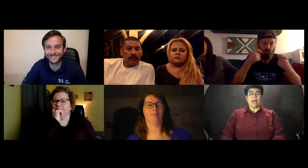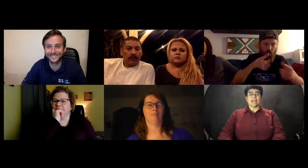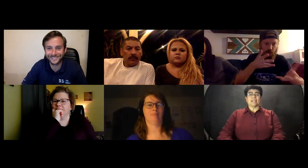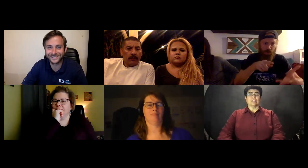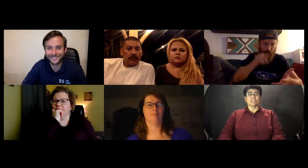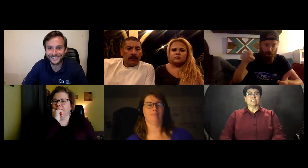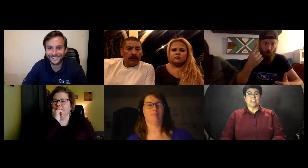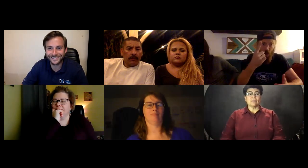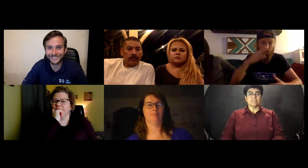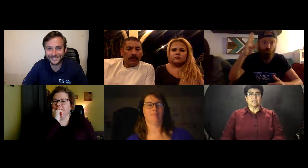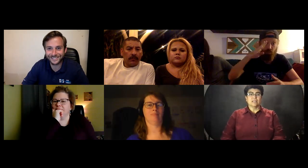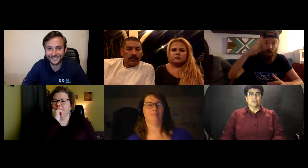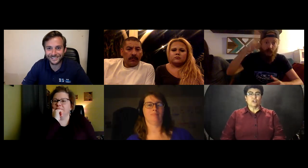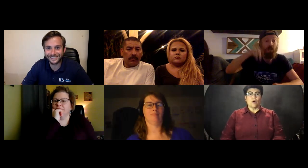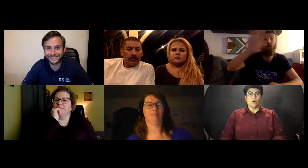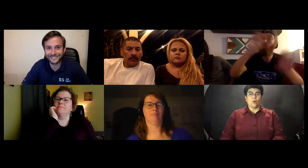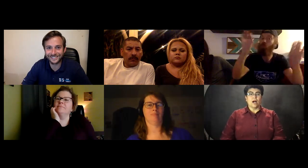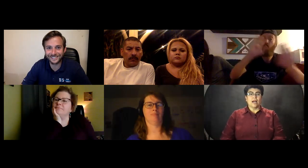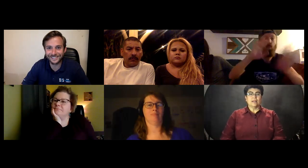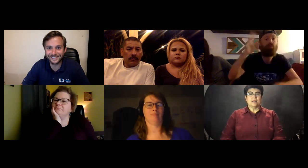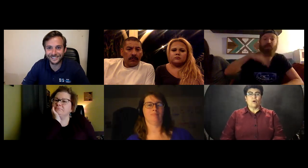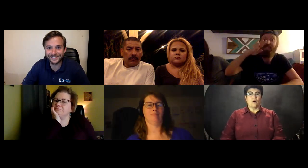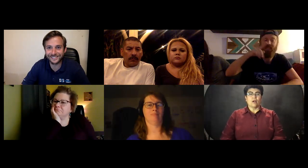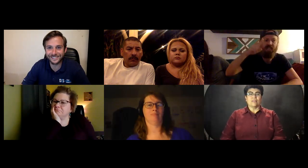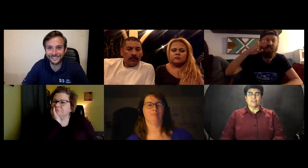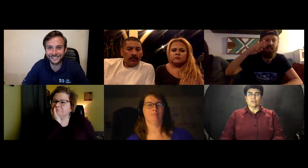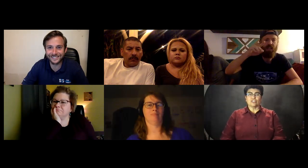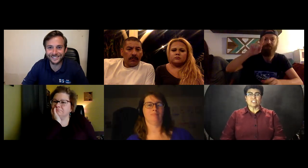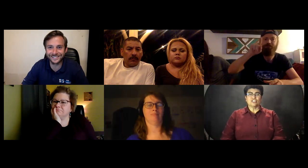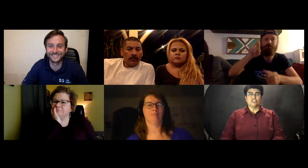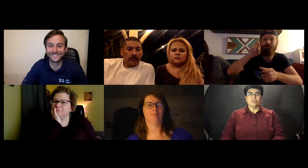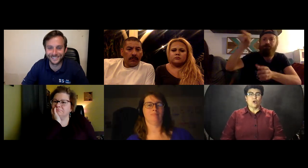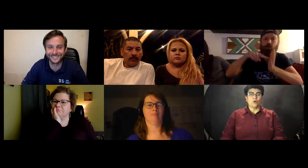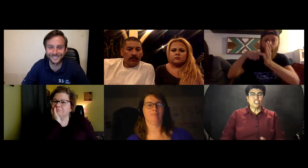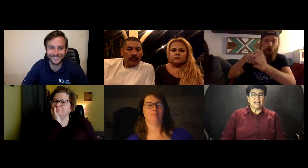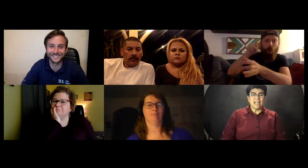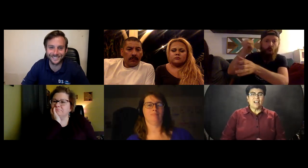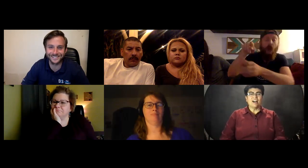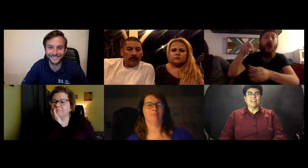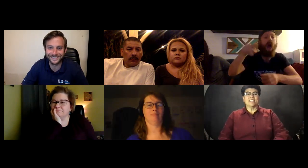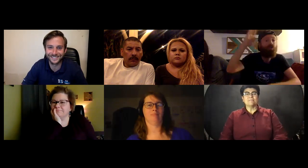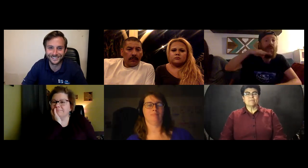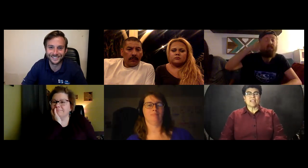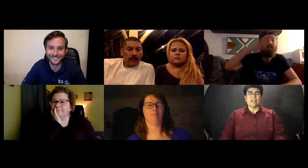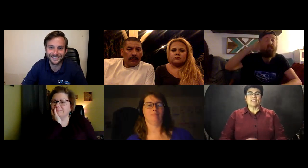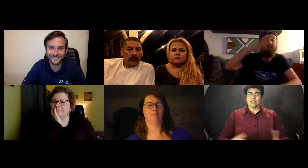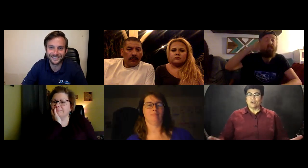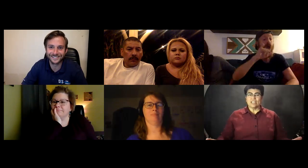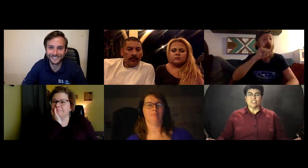kind of looked at him and said do you want one or and you know just